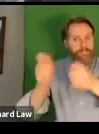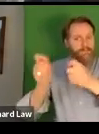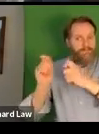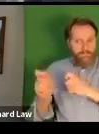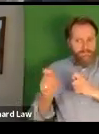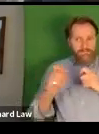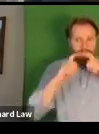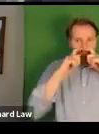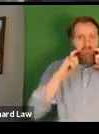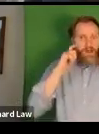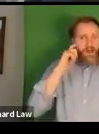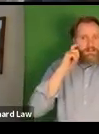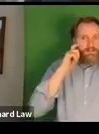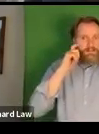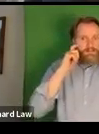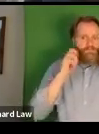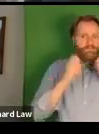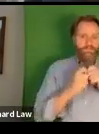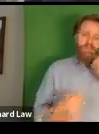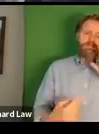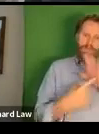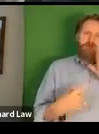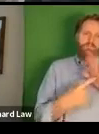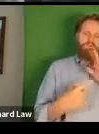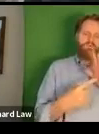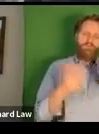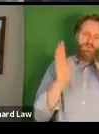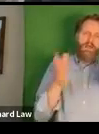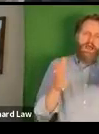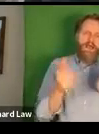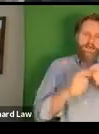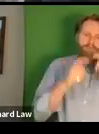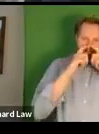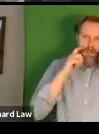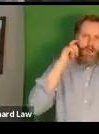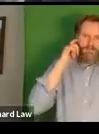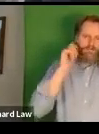to as many members as required and you know that is something that is one